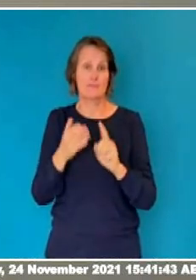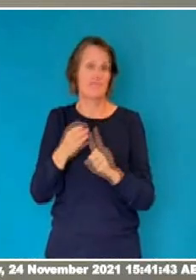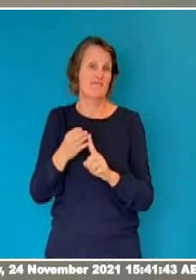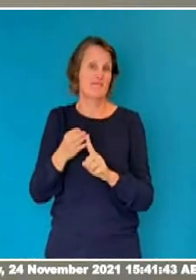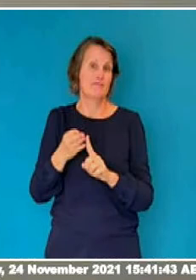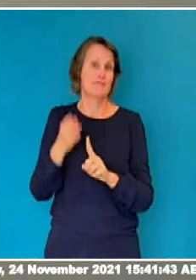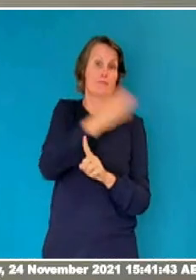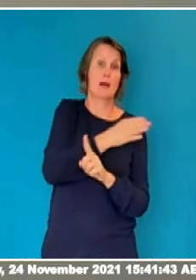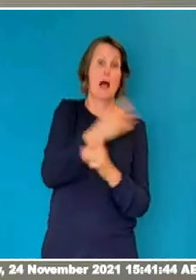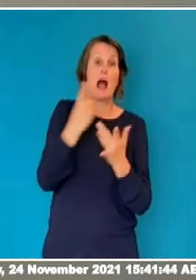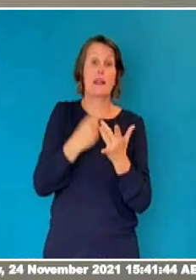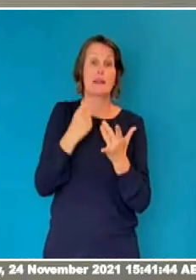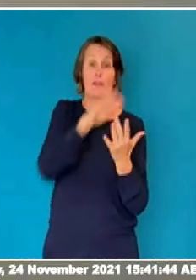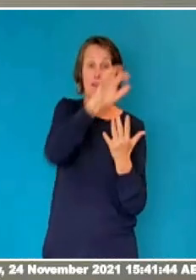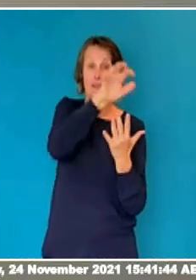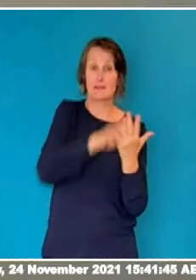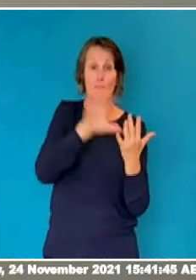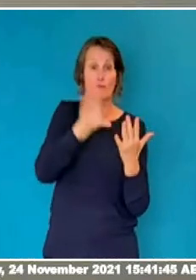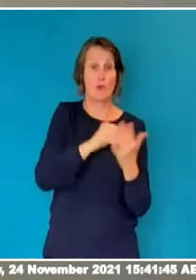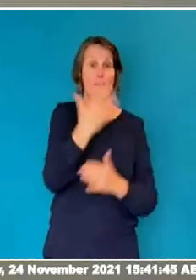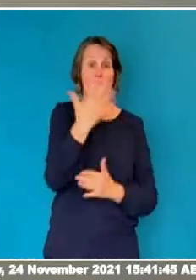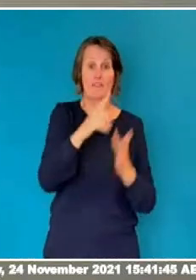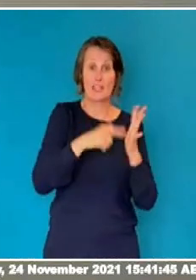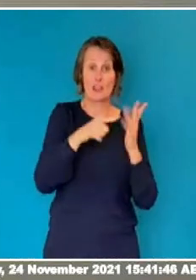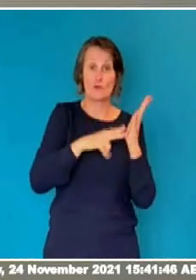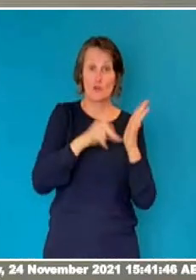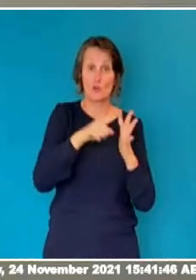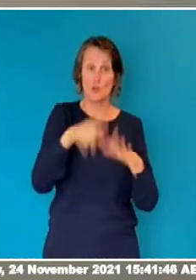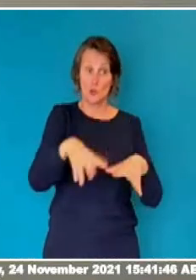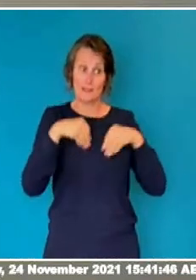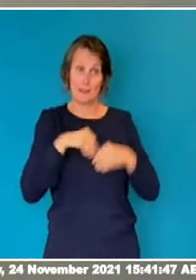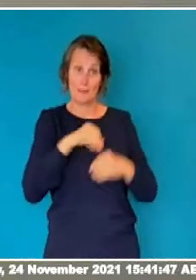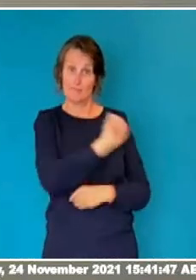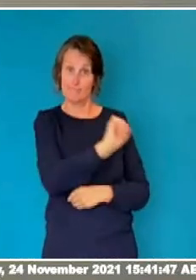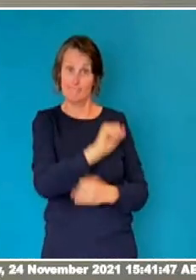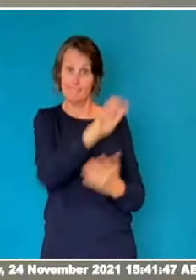Meaghan Davis dated 15Â June 2021? Yes.